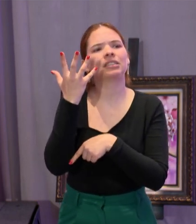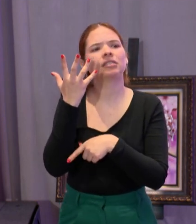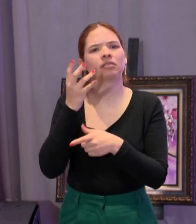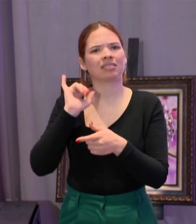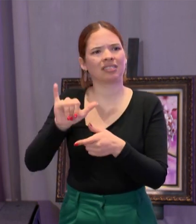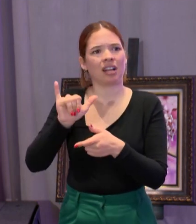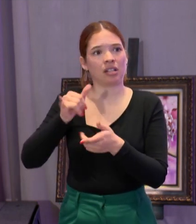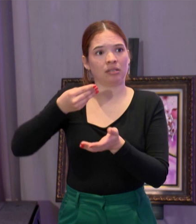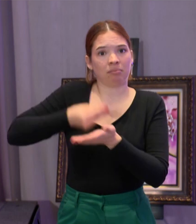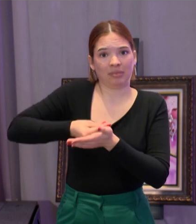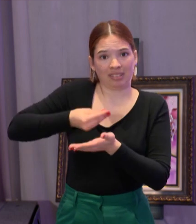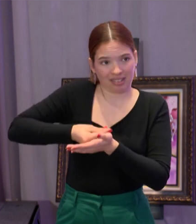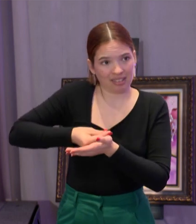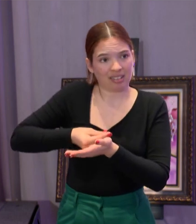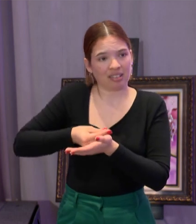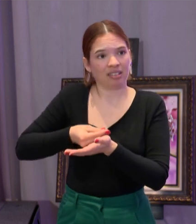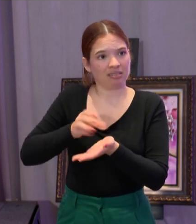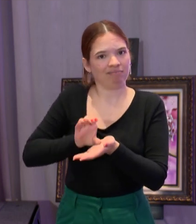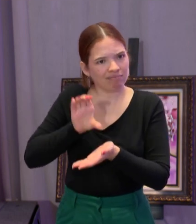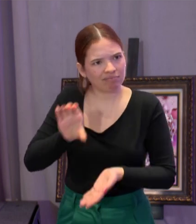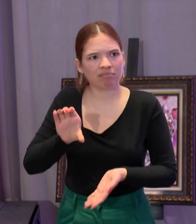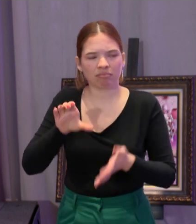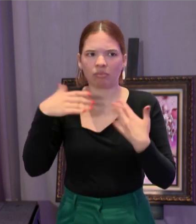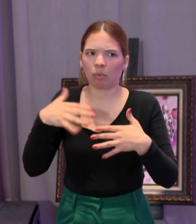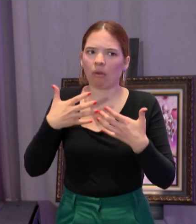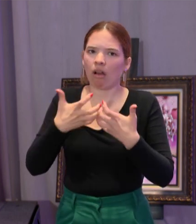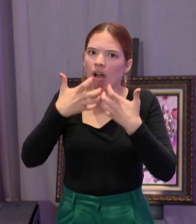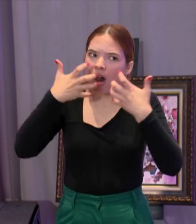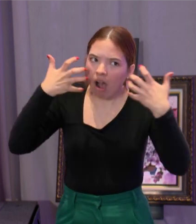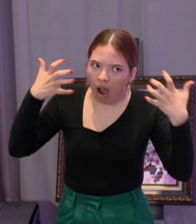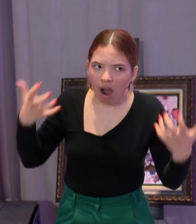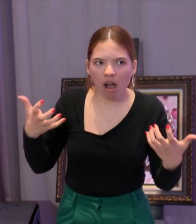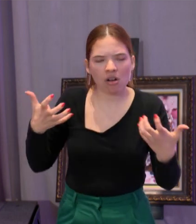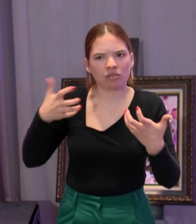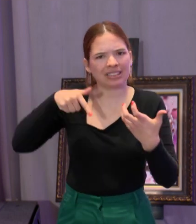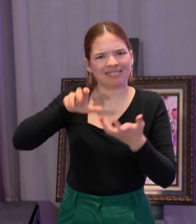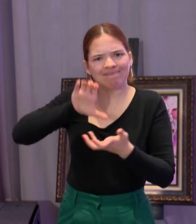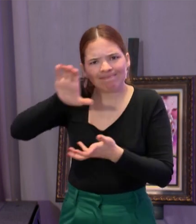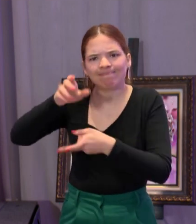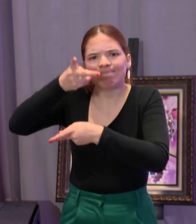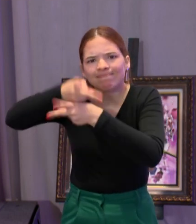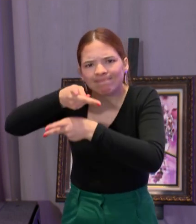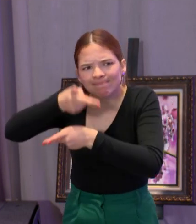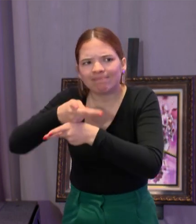$3.7 MILLION TO HELP SUPPLEMENT OUR EFFORTS TO CARE FOR THE TREES, AND TO REPLACE THEM WHEN NECESSARY.